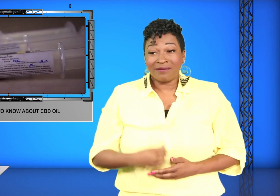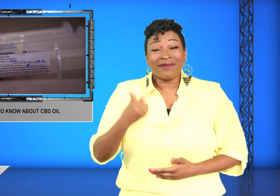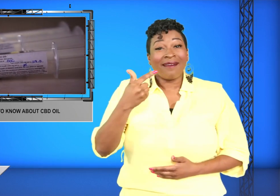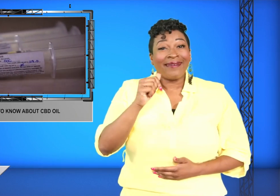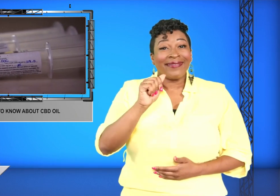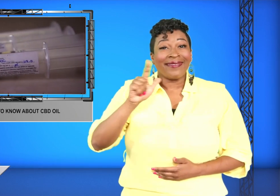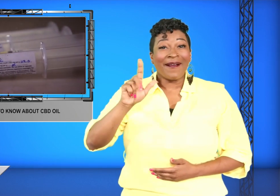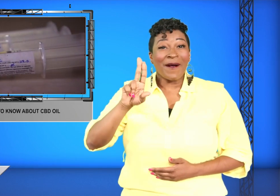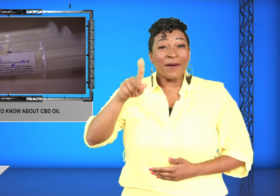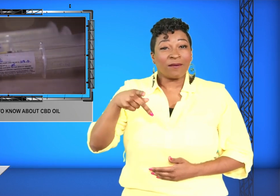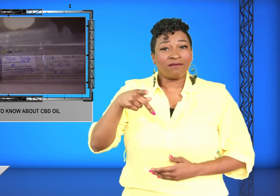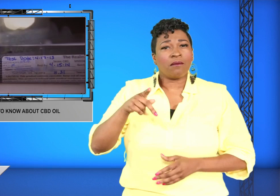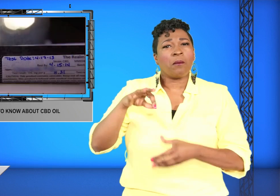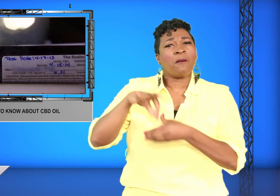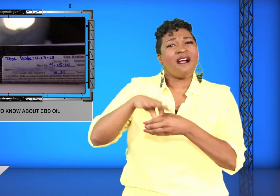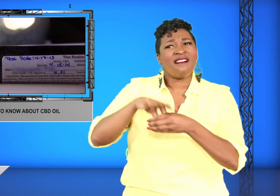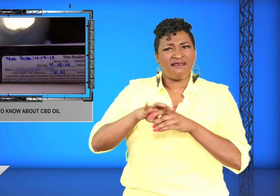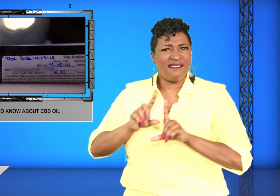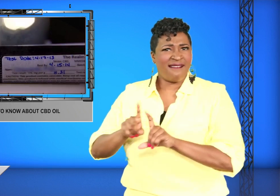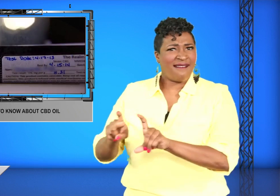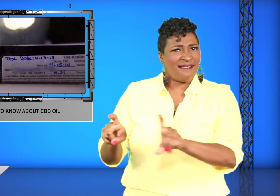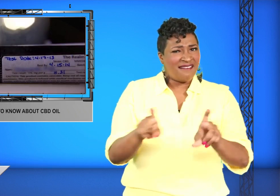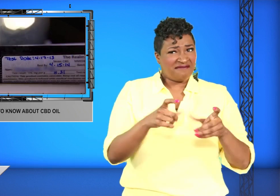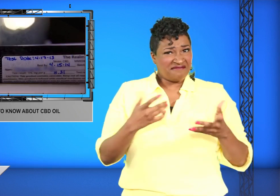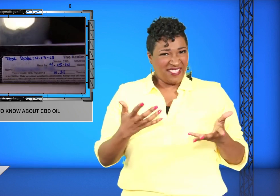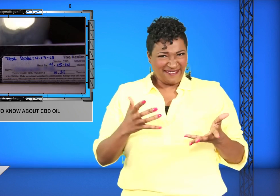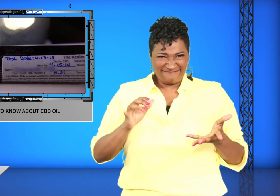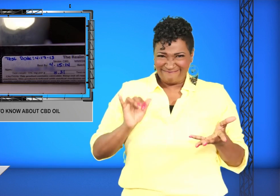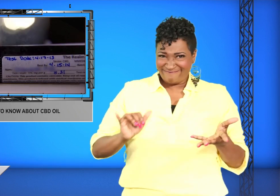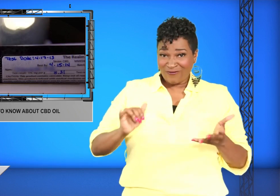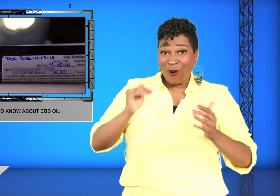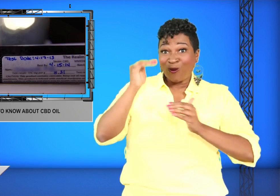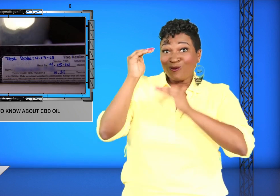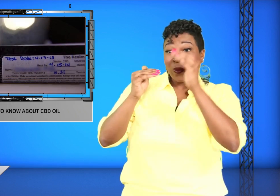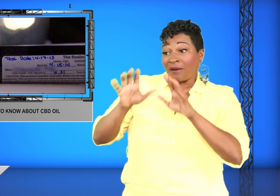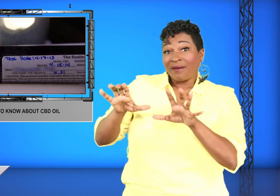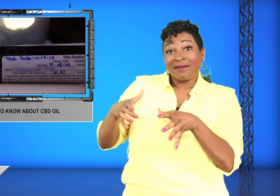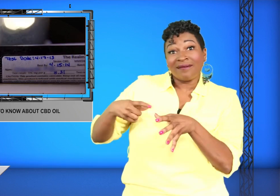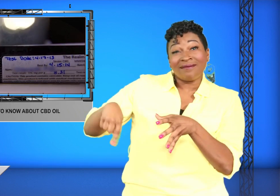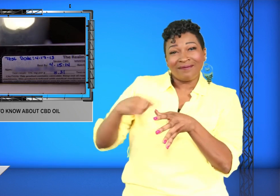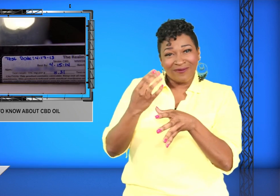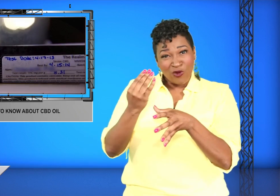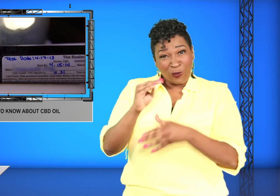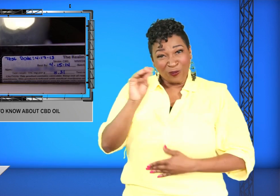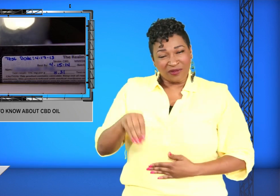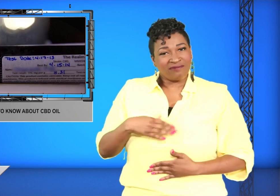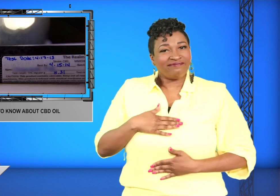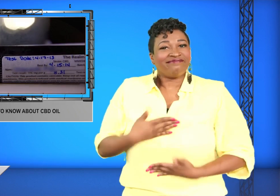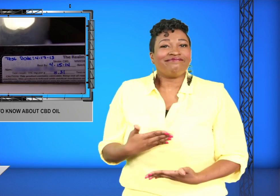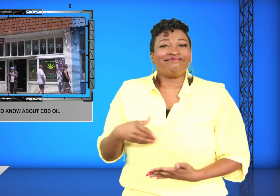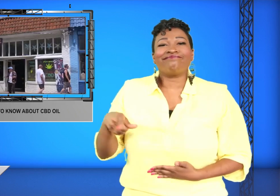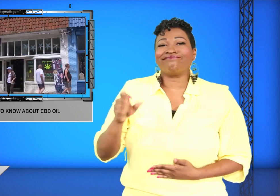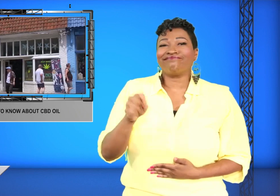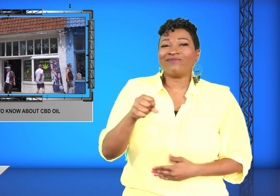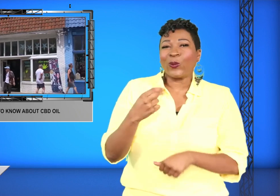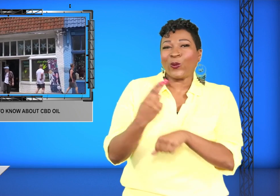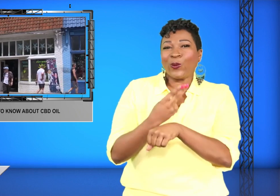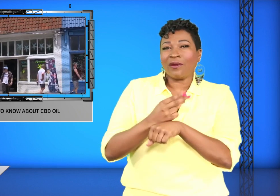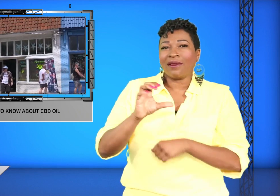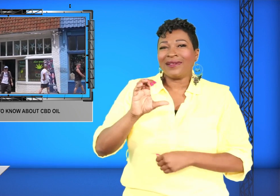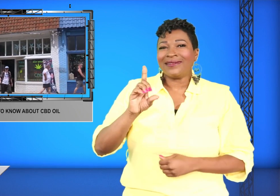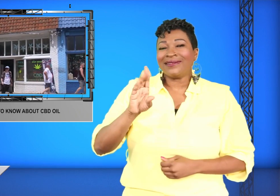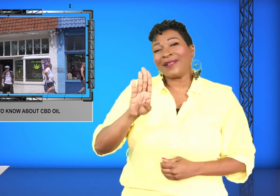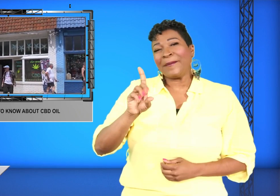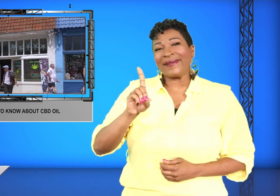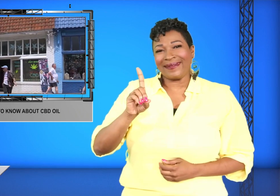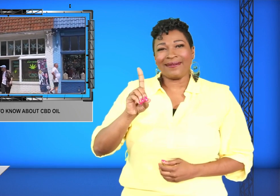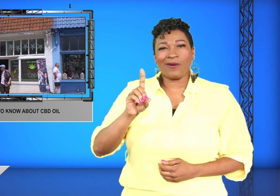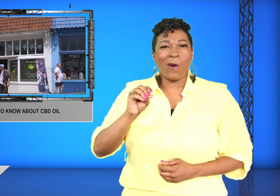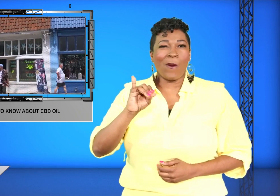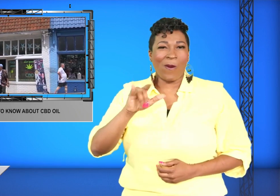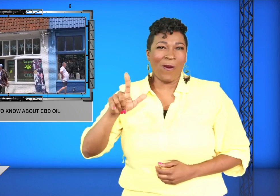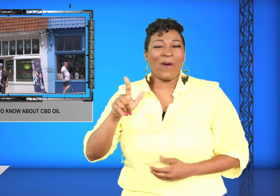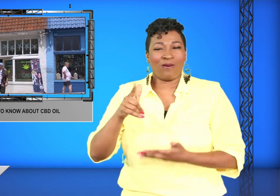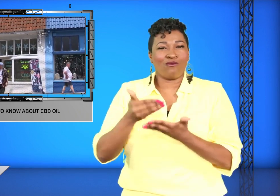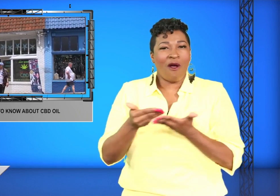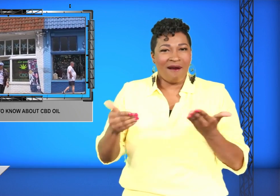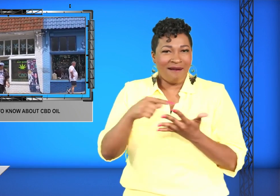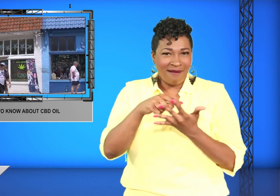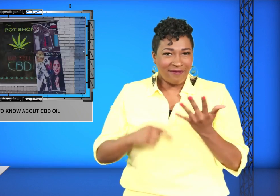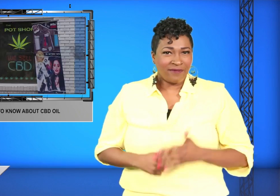A new poll by Gallup says 14 percent of adults use CBD oil products.